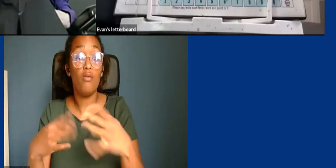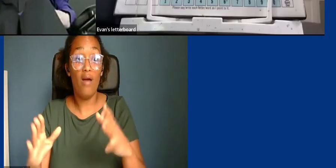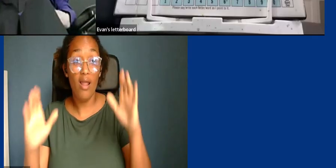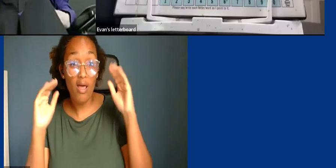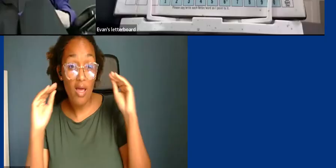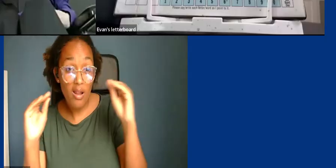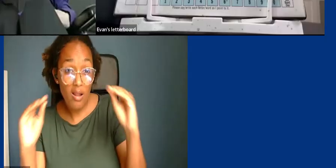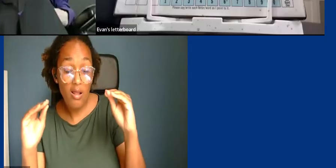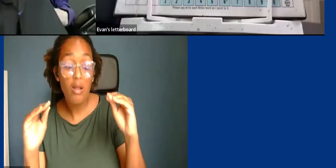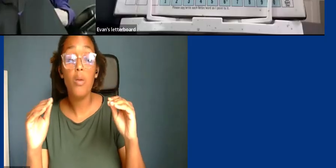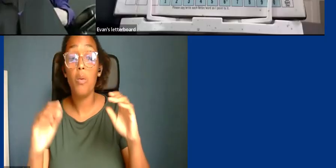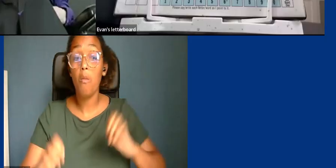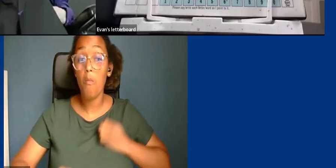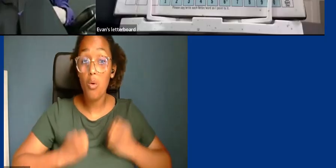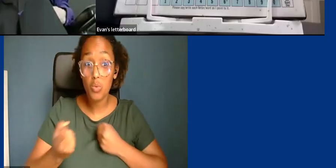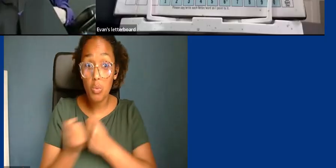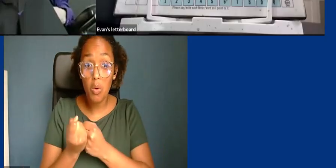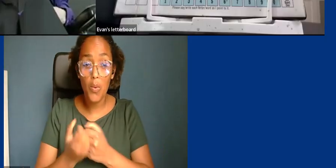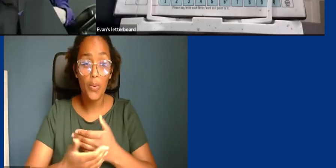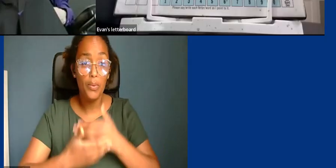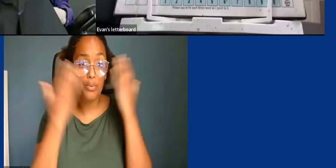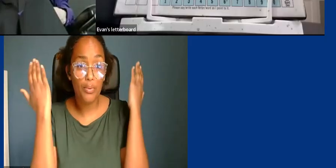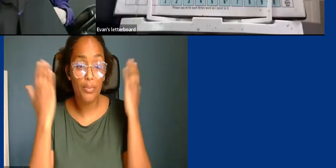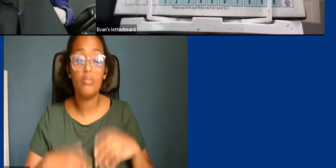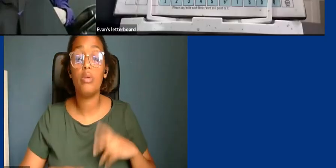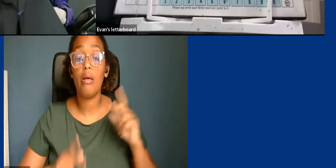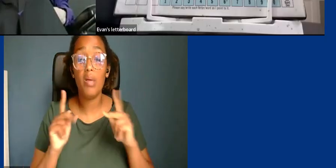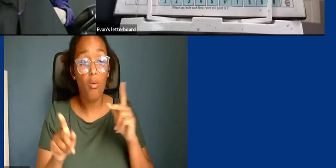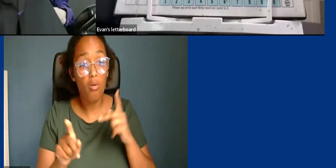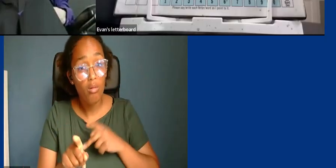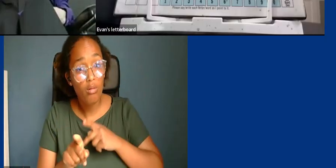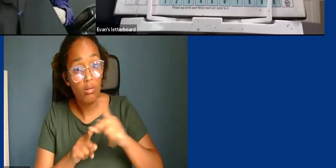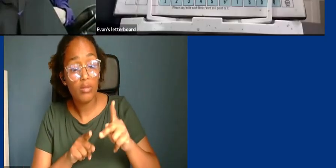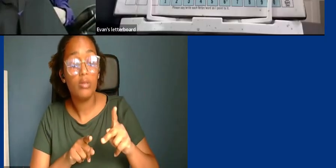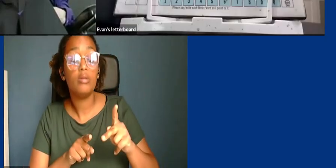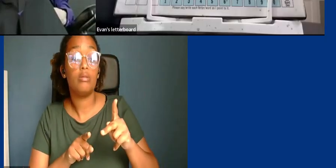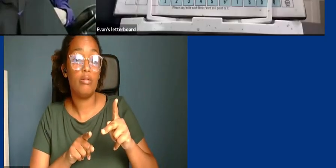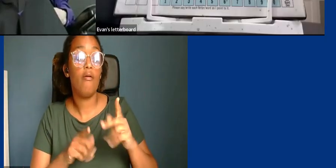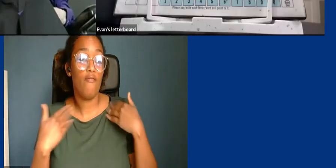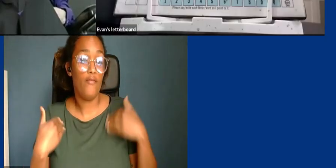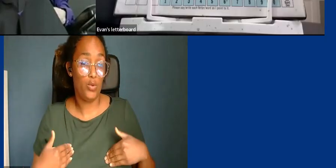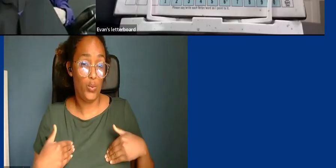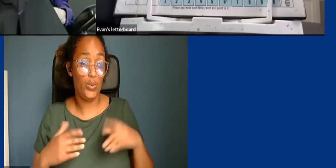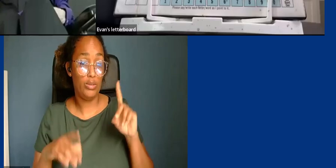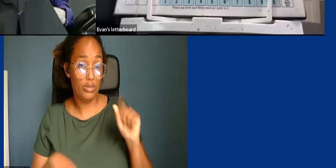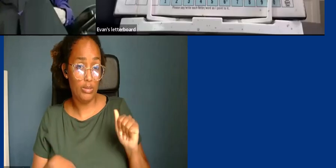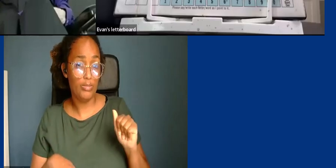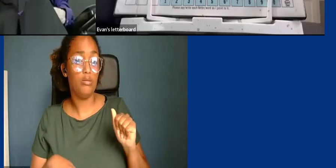People who had primarily physical disabilities were lumped in with people who had, quote, severe